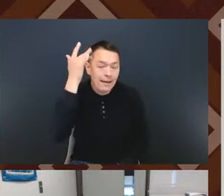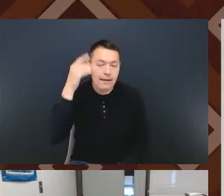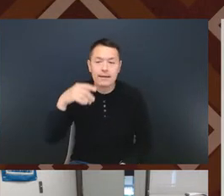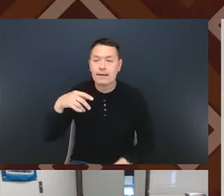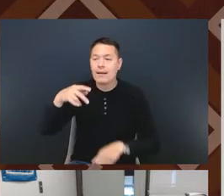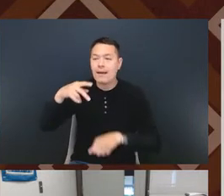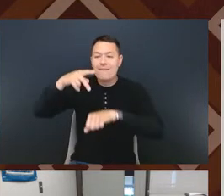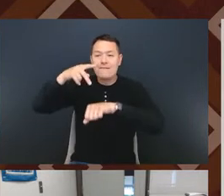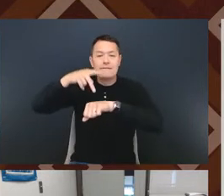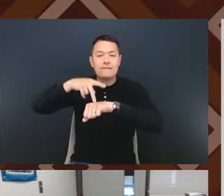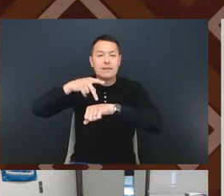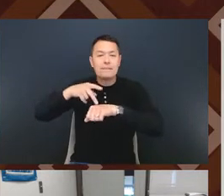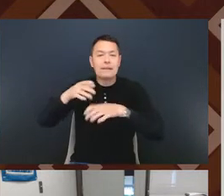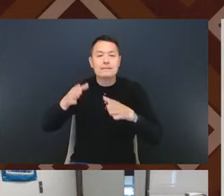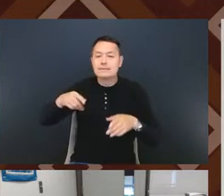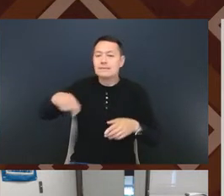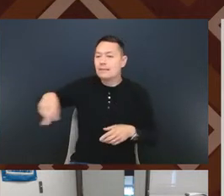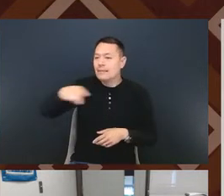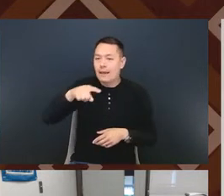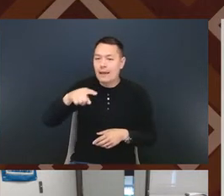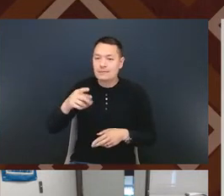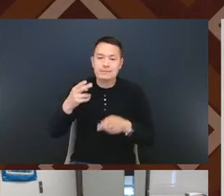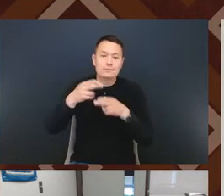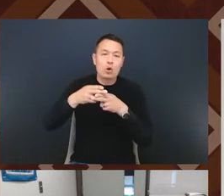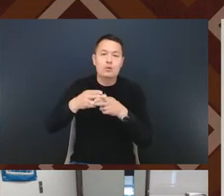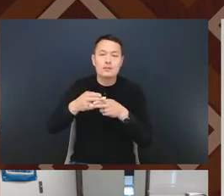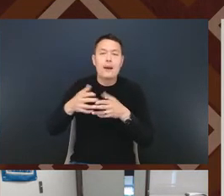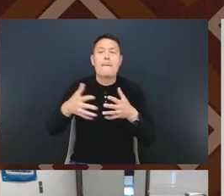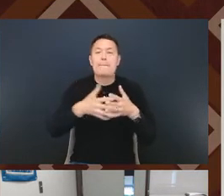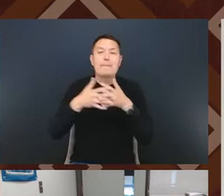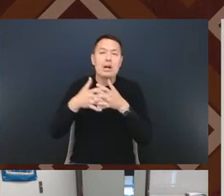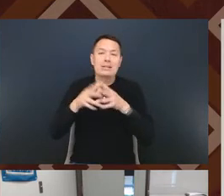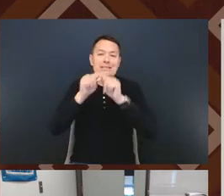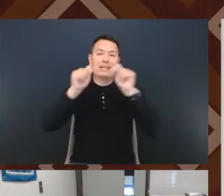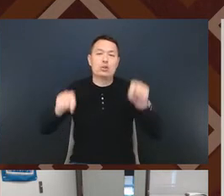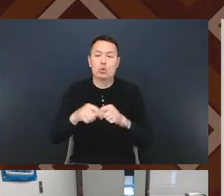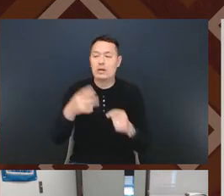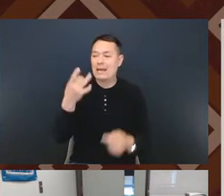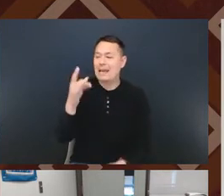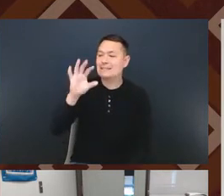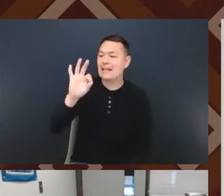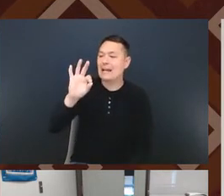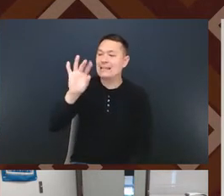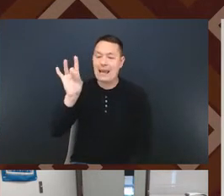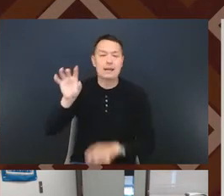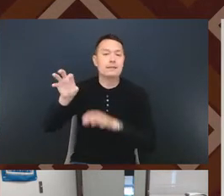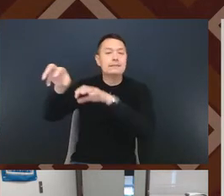became American territory in 1898. And so as the America